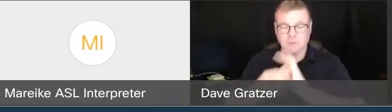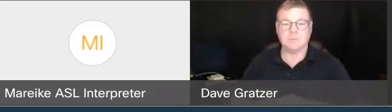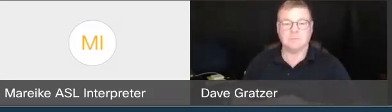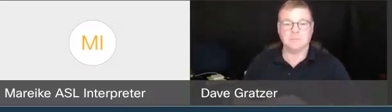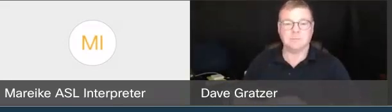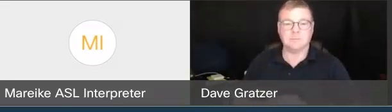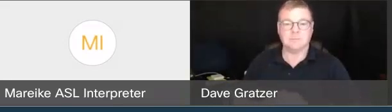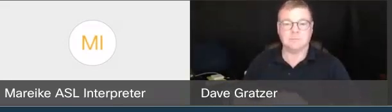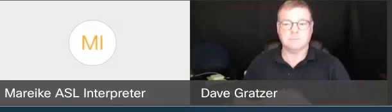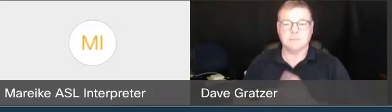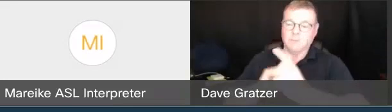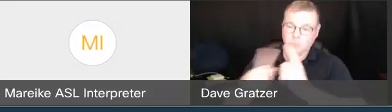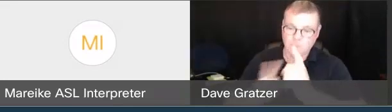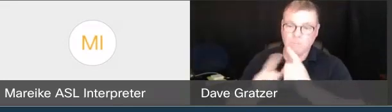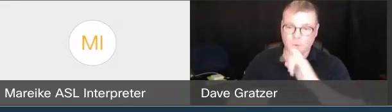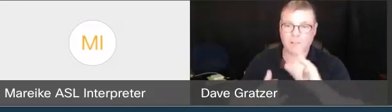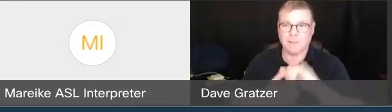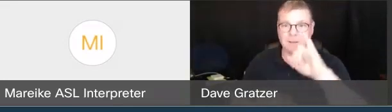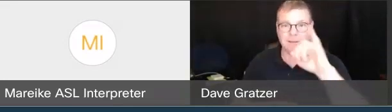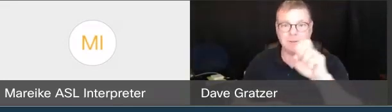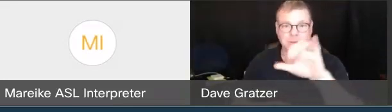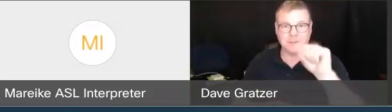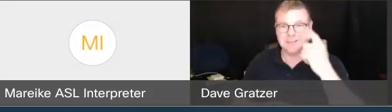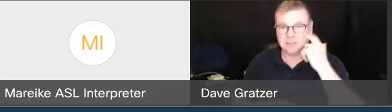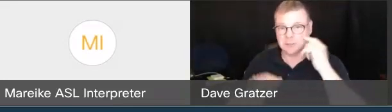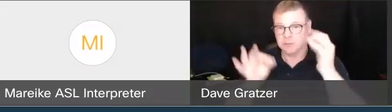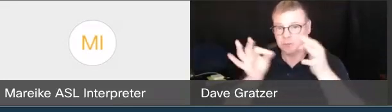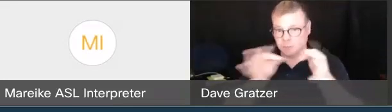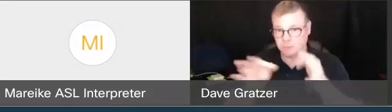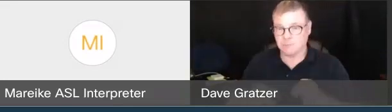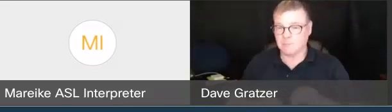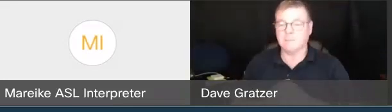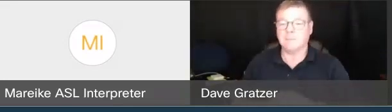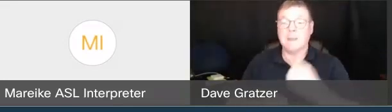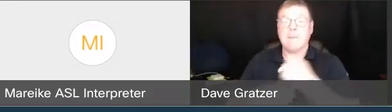activities that, that Jessica was describing. So making the mistake of not understanding the